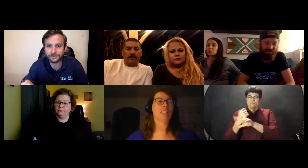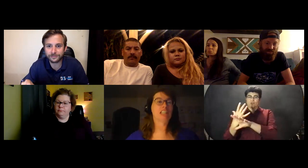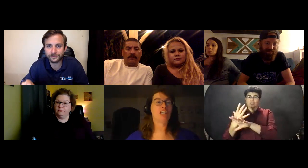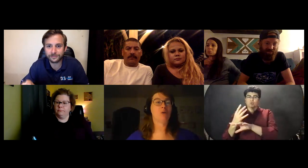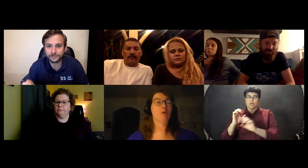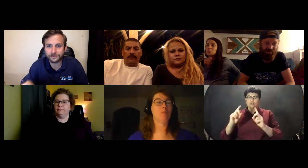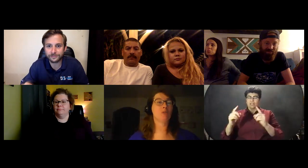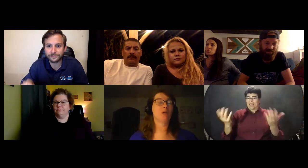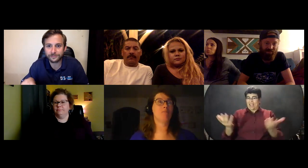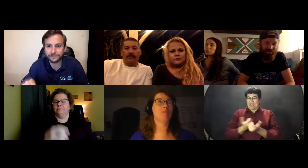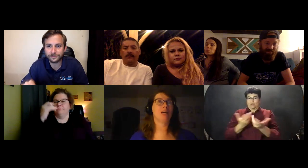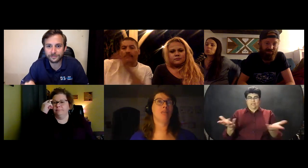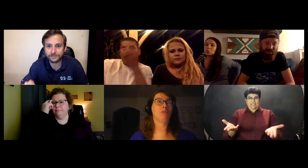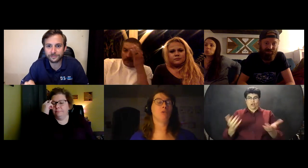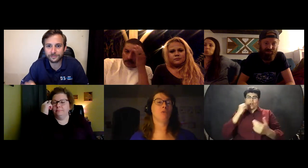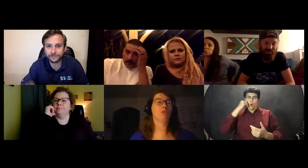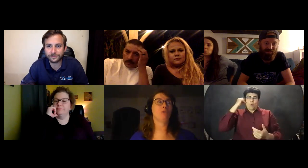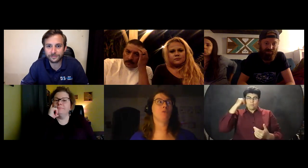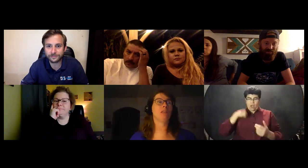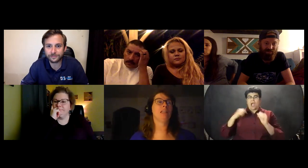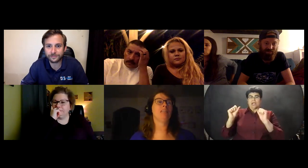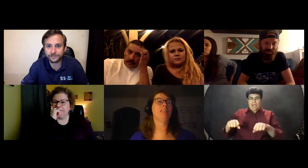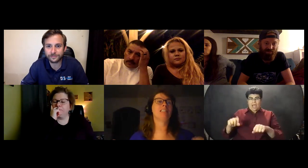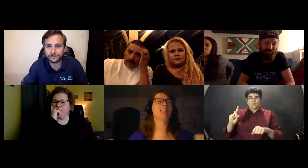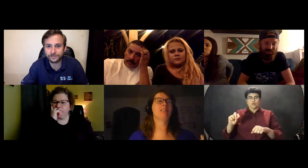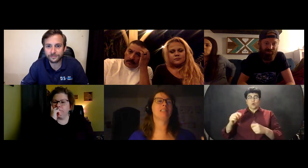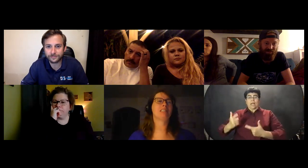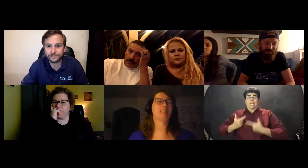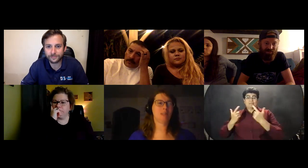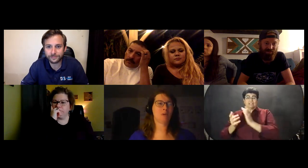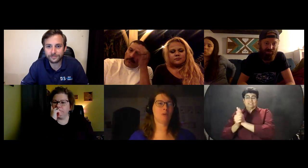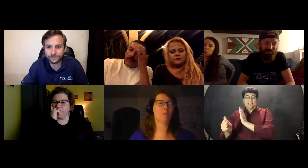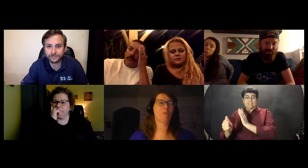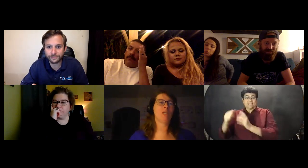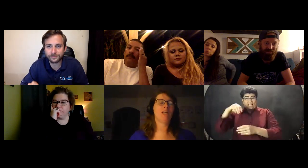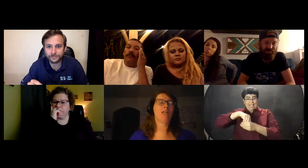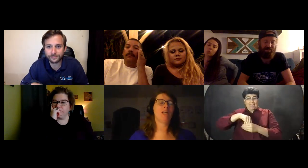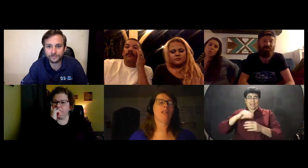at home so i'm able to do living skills inside